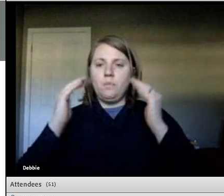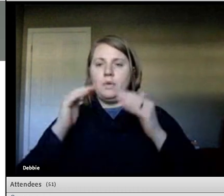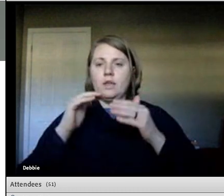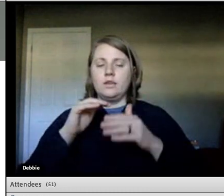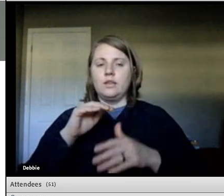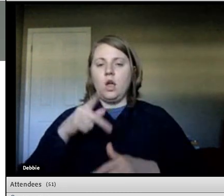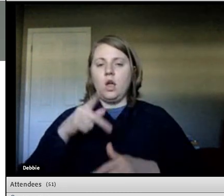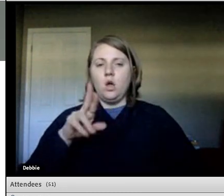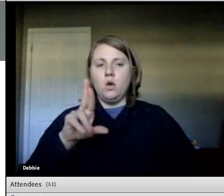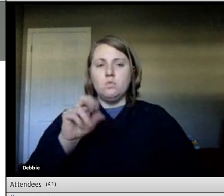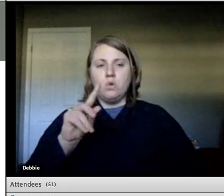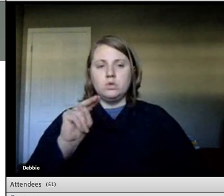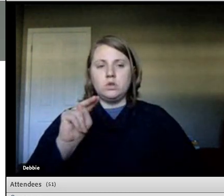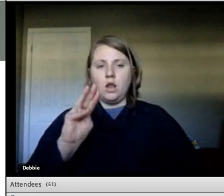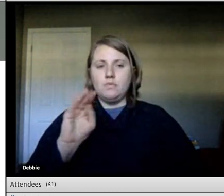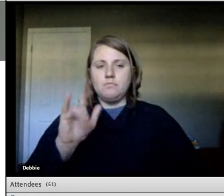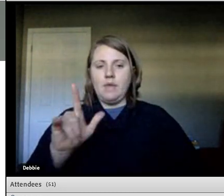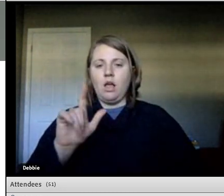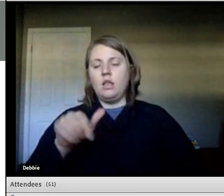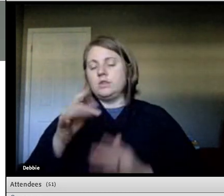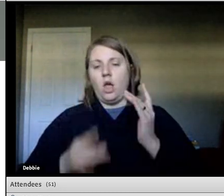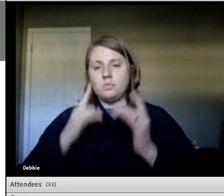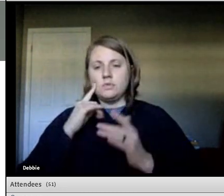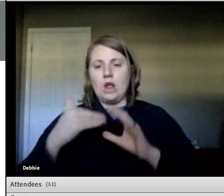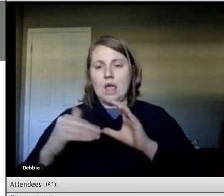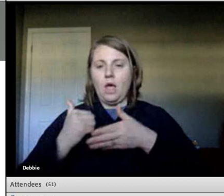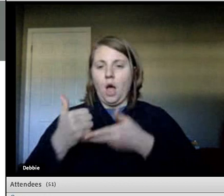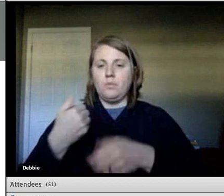They help you create disposable e-mails and things like that that will --